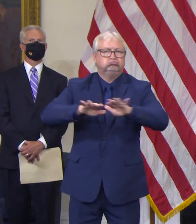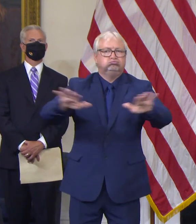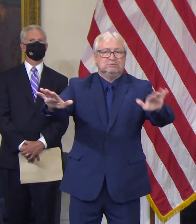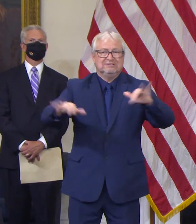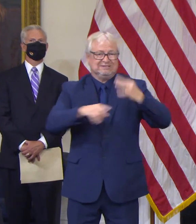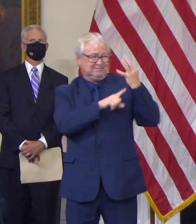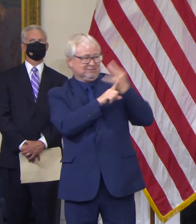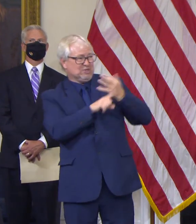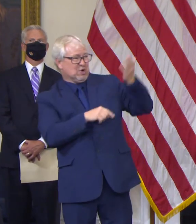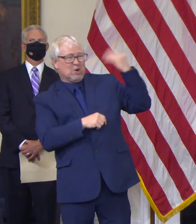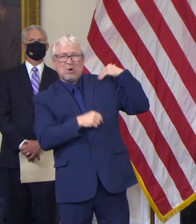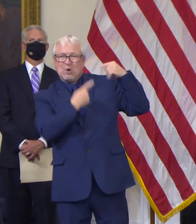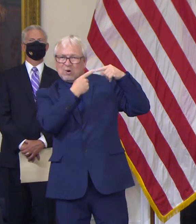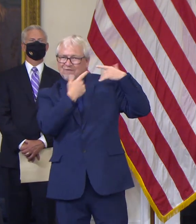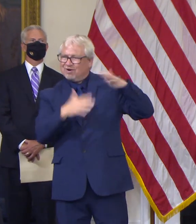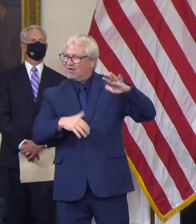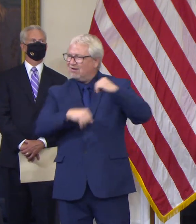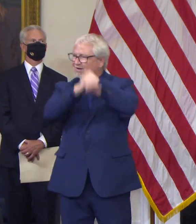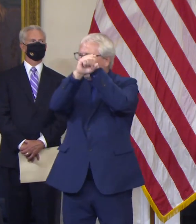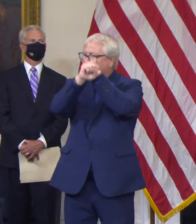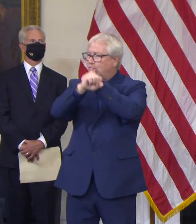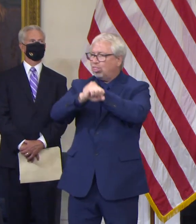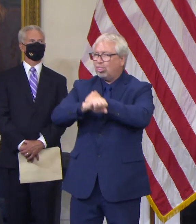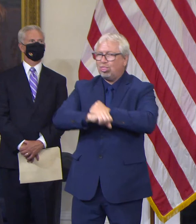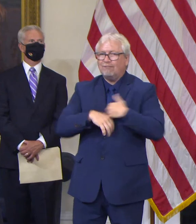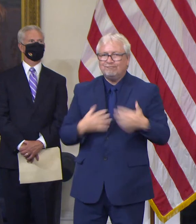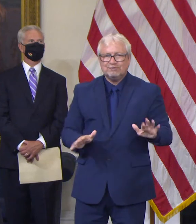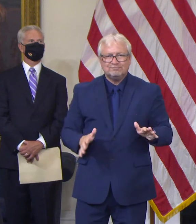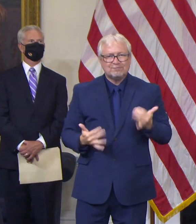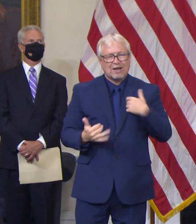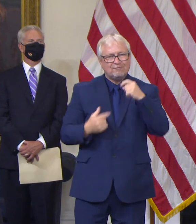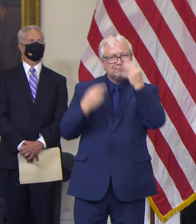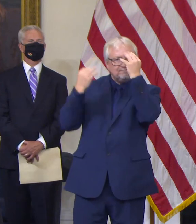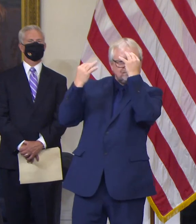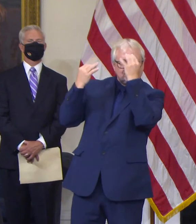It's how many people can we keep safe for a long period of time until we stamp this thing out. (Question off mic).